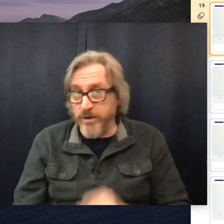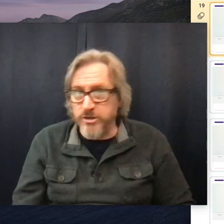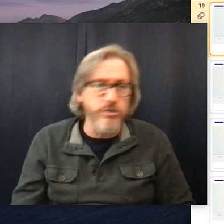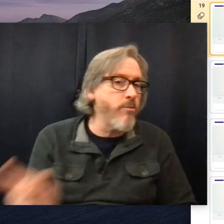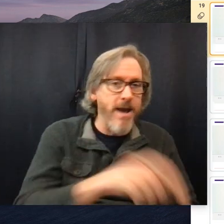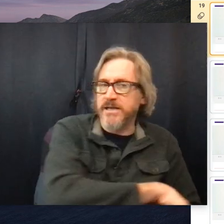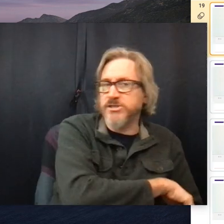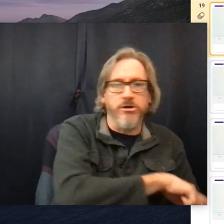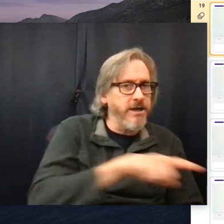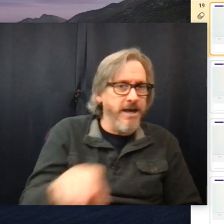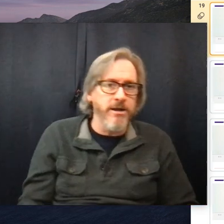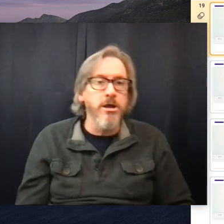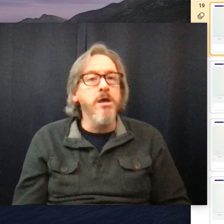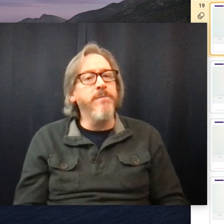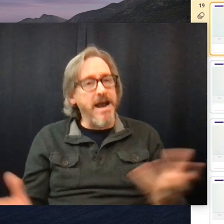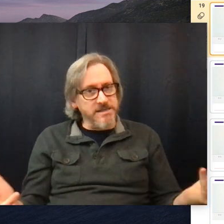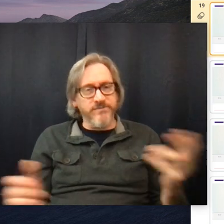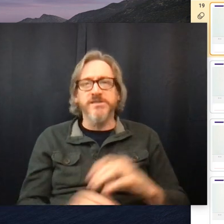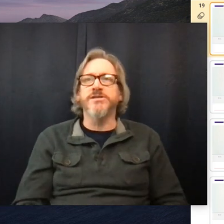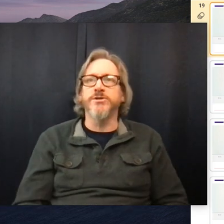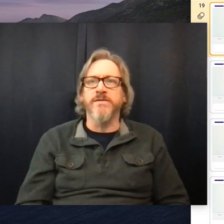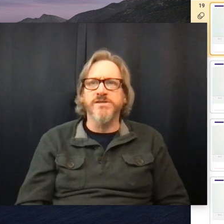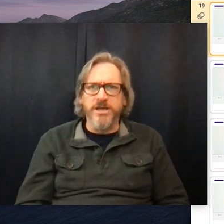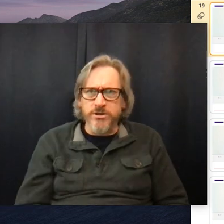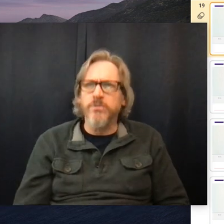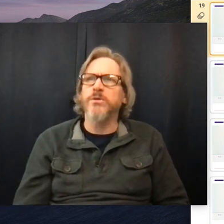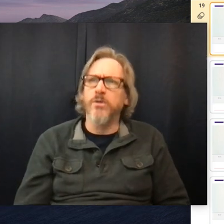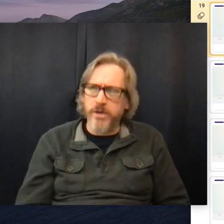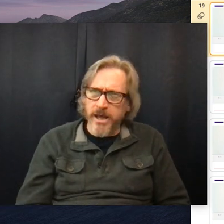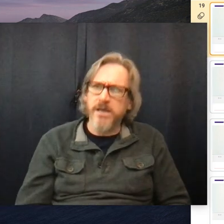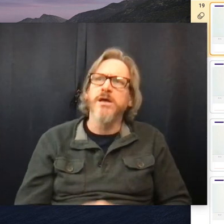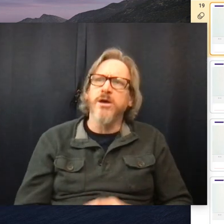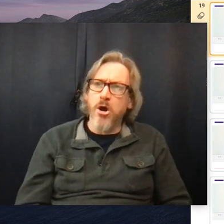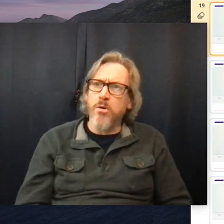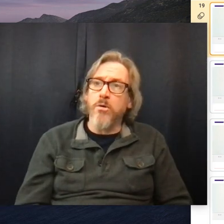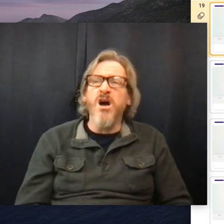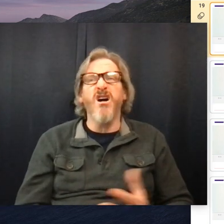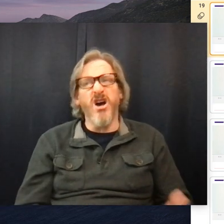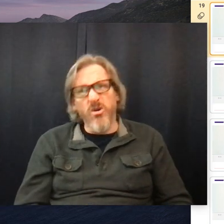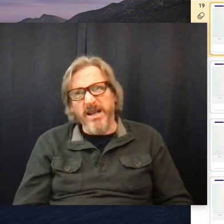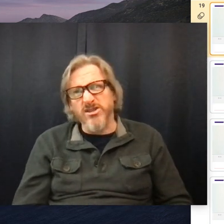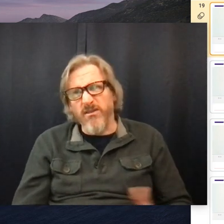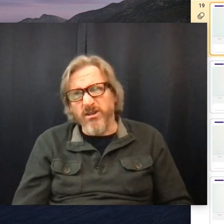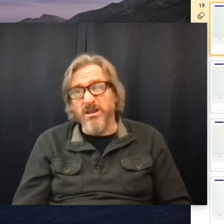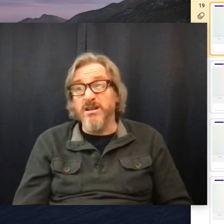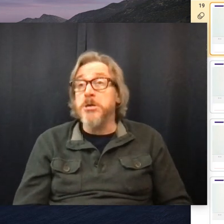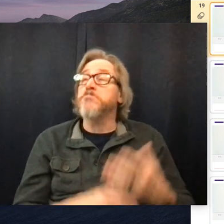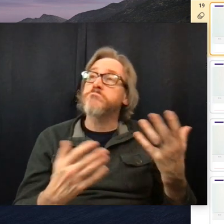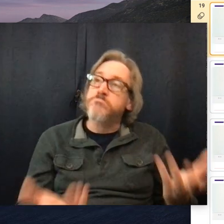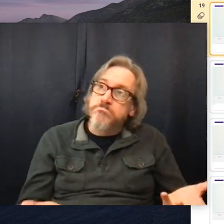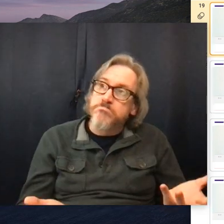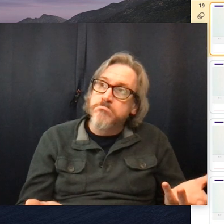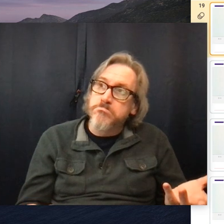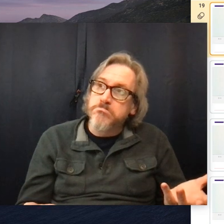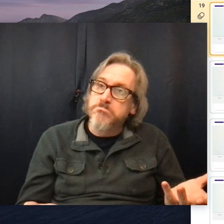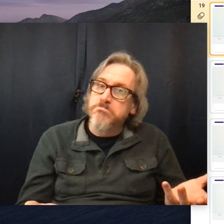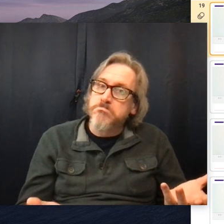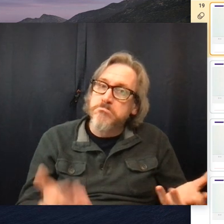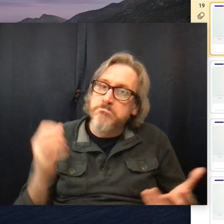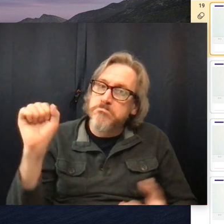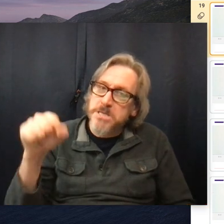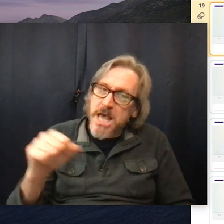need to go back and start it again but act as if this is new conversation okay oh oh that's awful